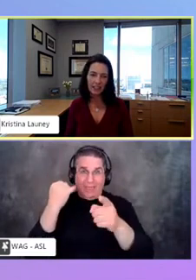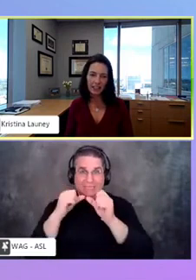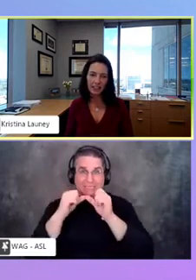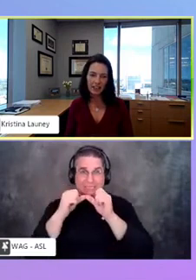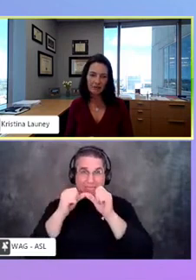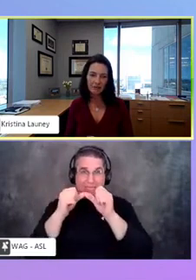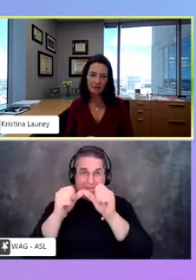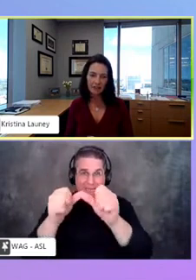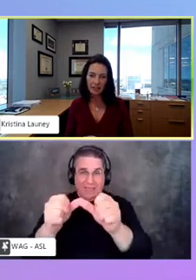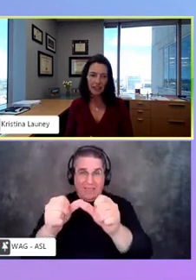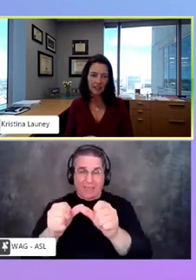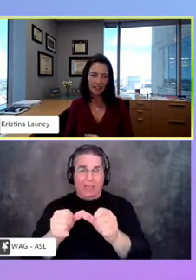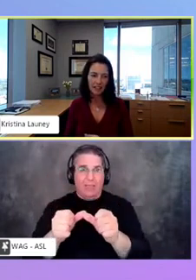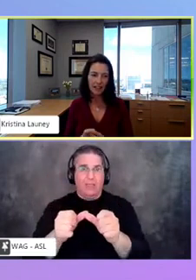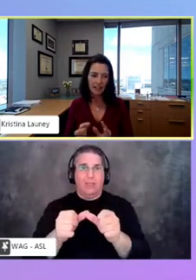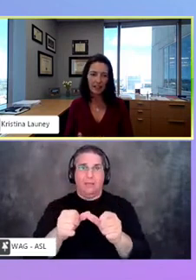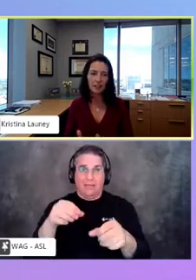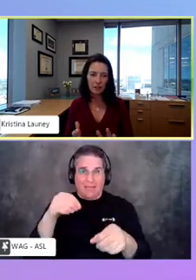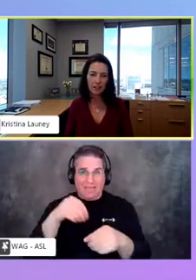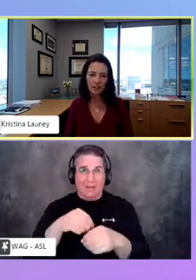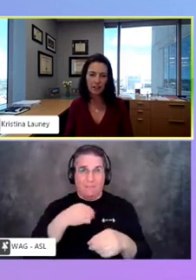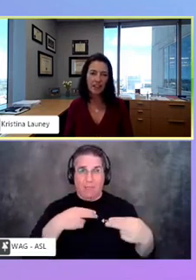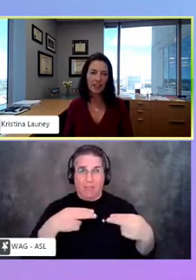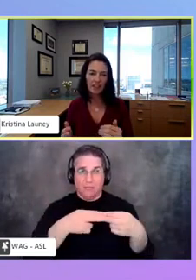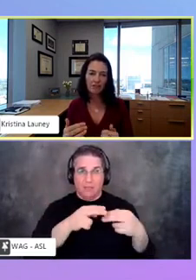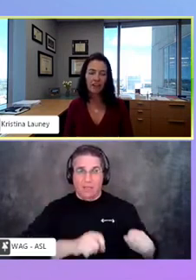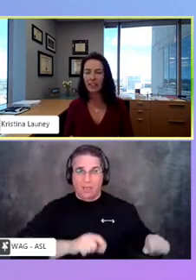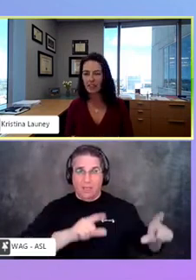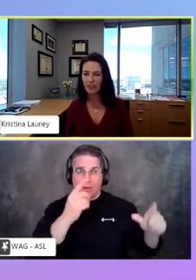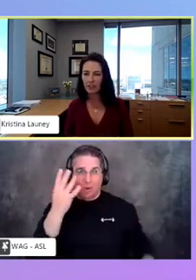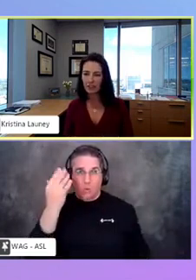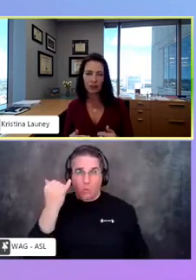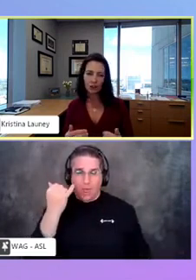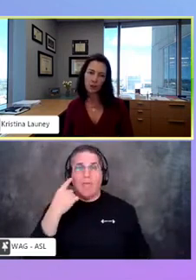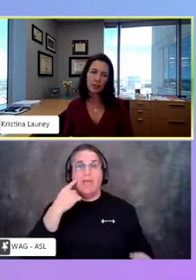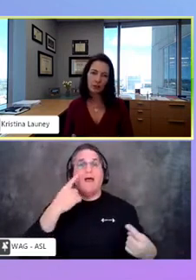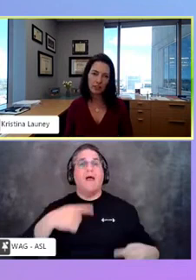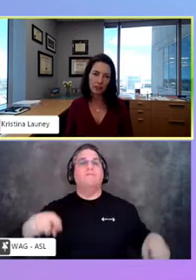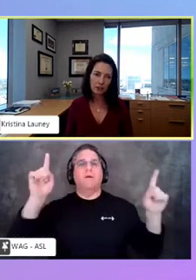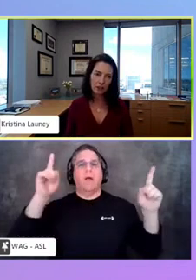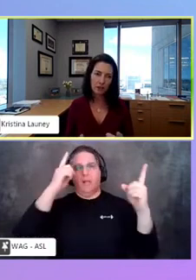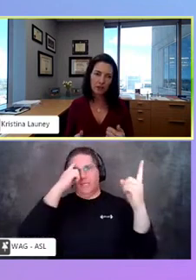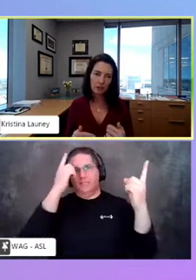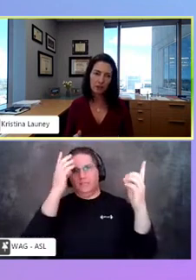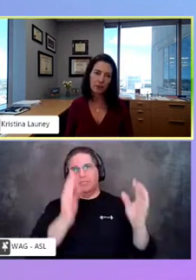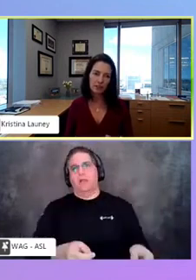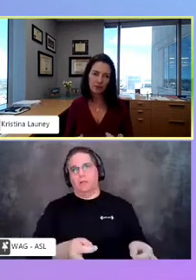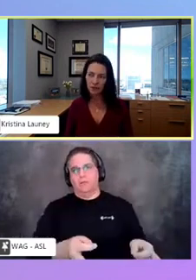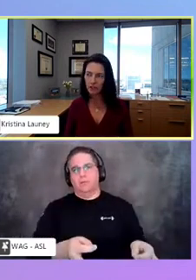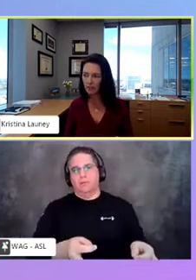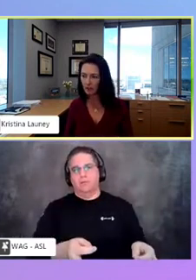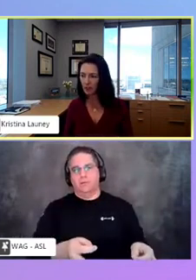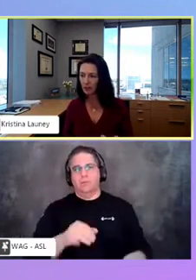on the slides when you get the material if you haven't gotten them yet. And the one reason why it is maintained in this